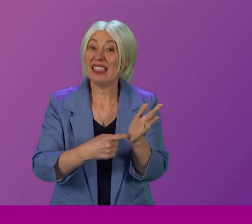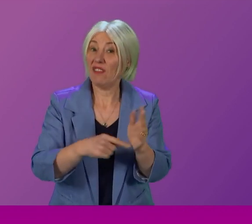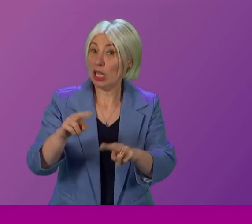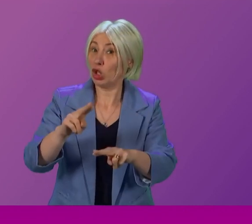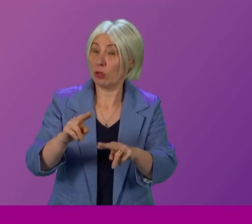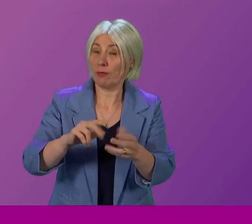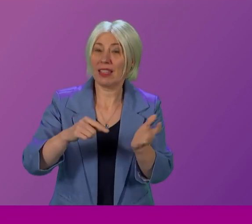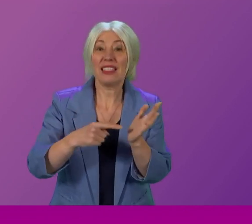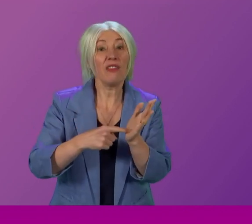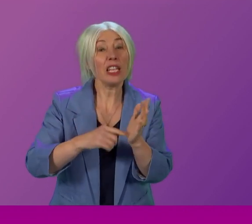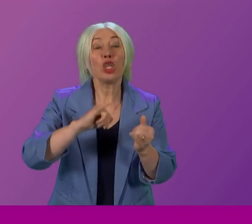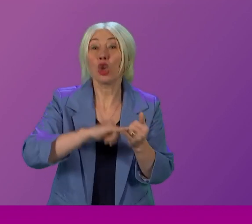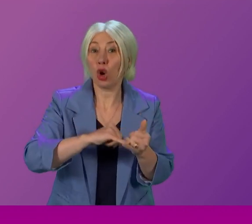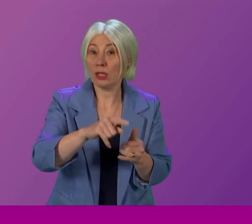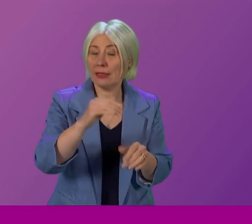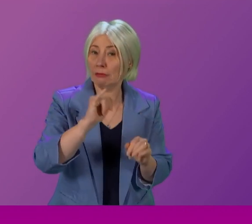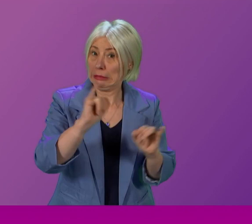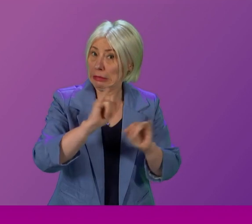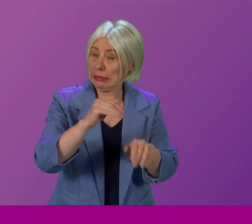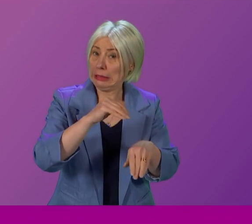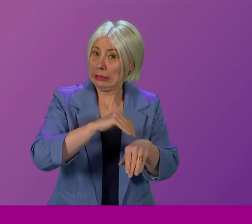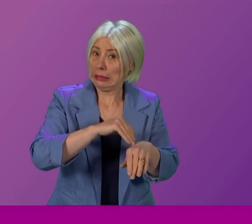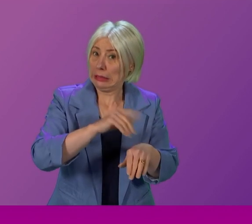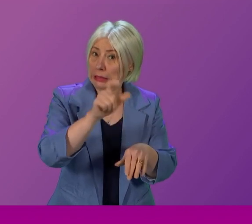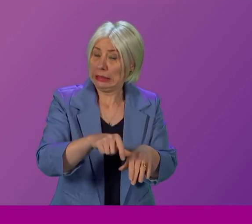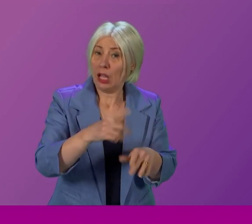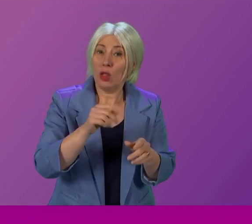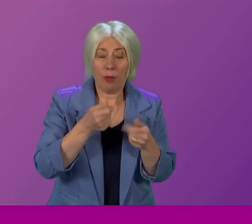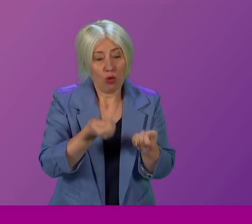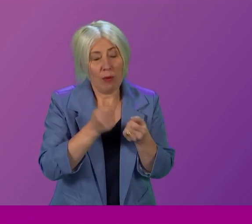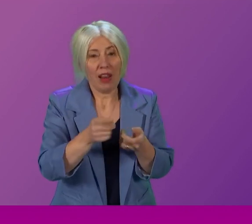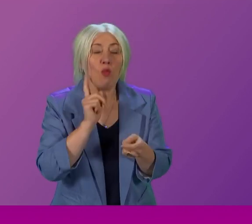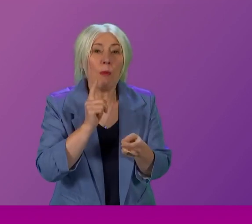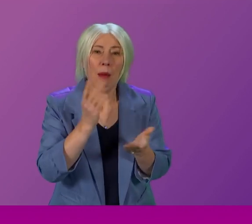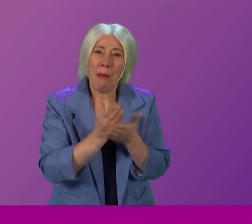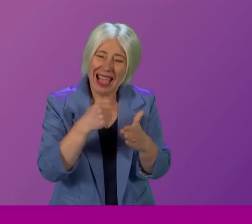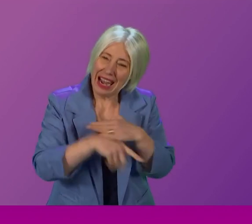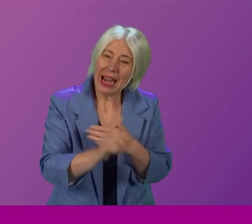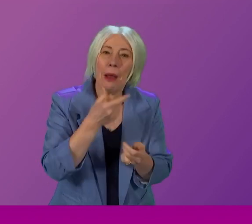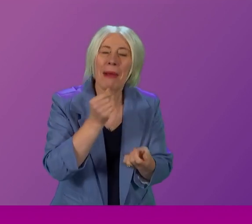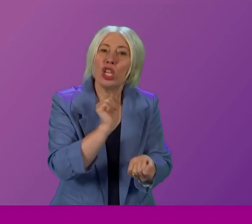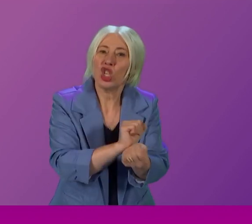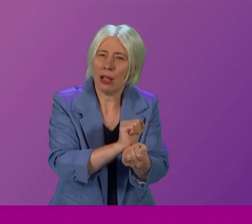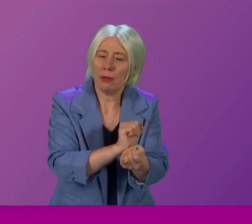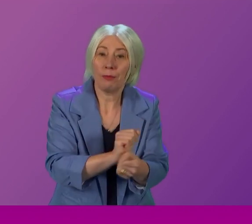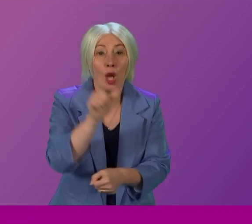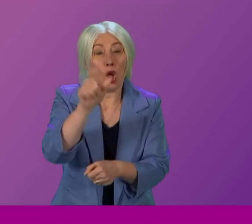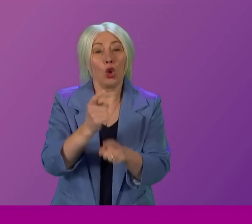criminal—is treated as a woman in a man’s jail. We have spoken to a former prison officer, who told us this: